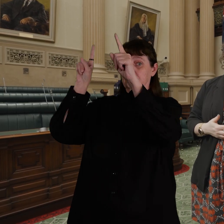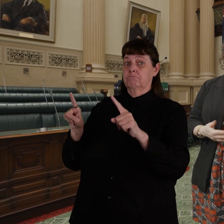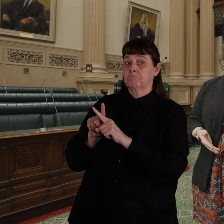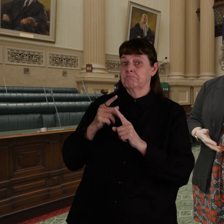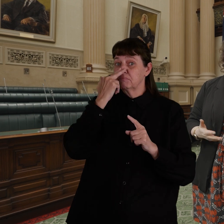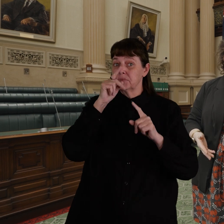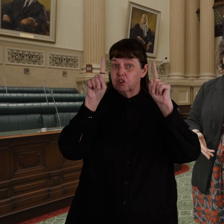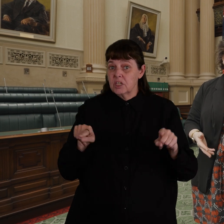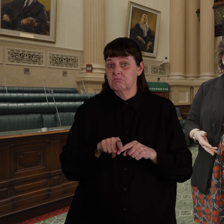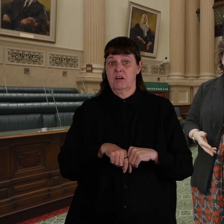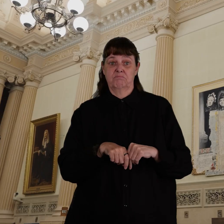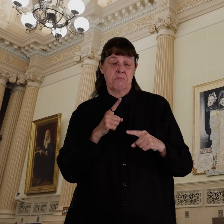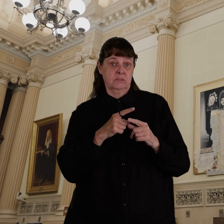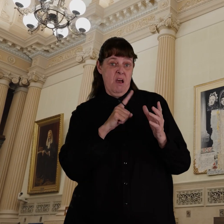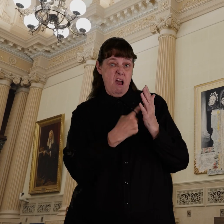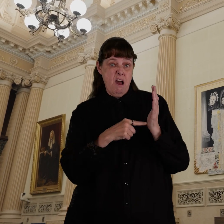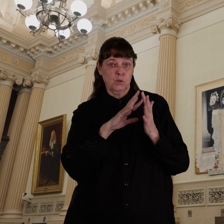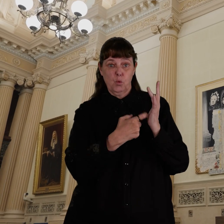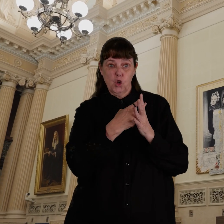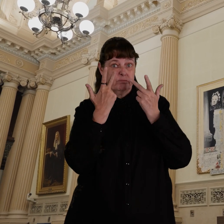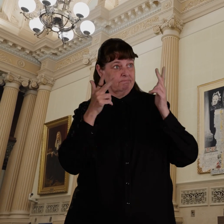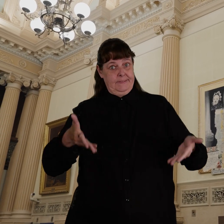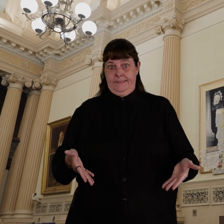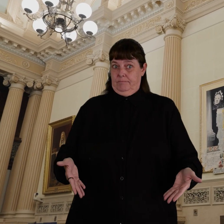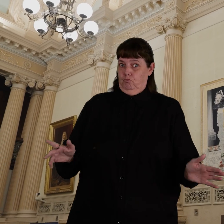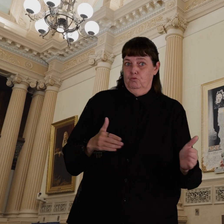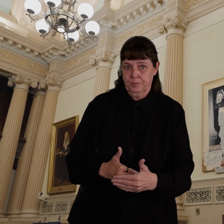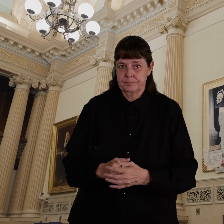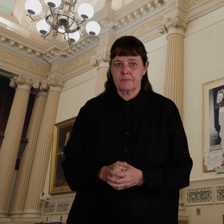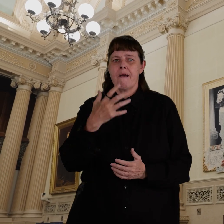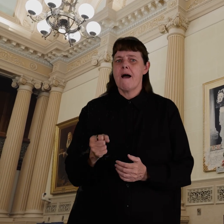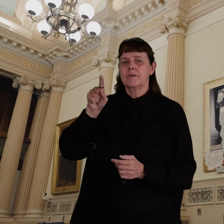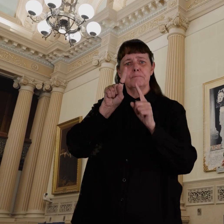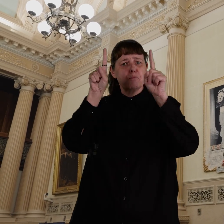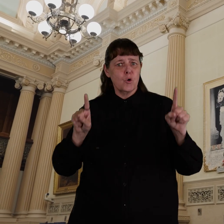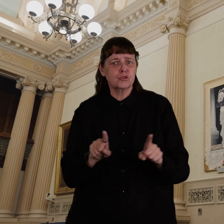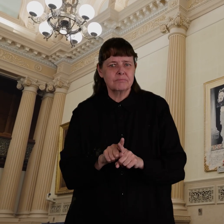that are featured in the House of Assembly. We've got portraits of different speakers. We